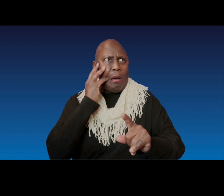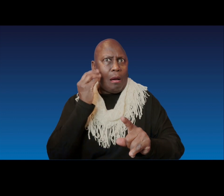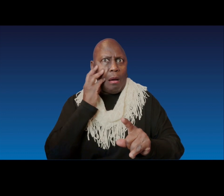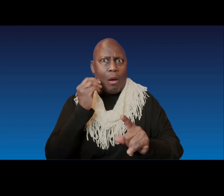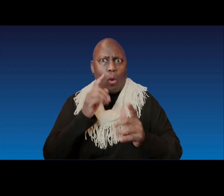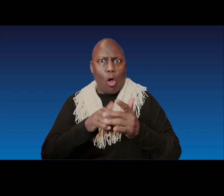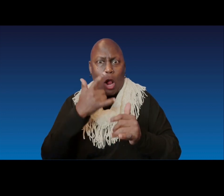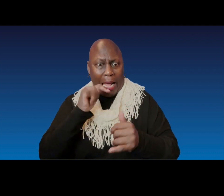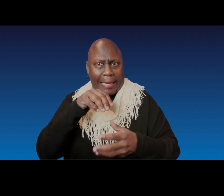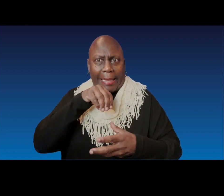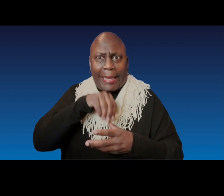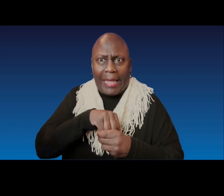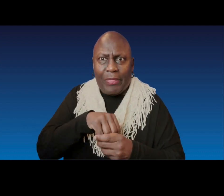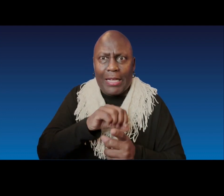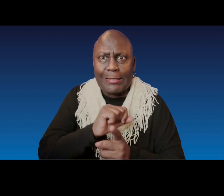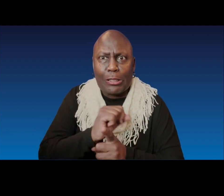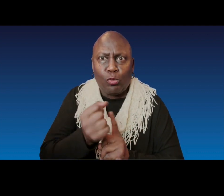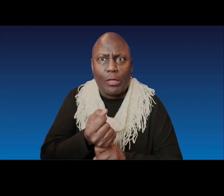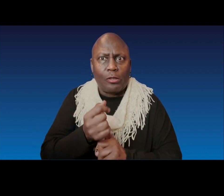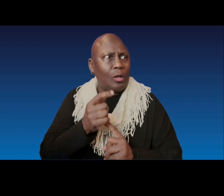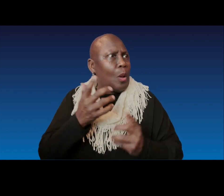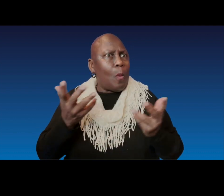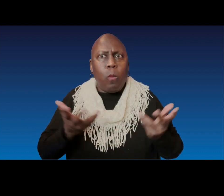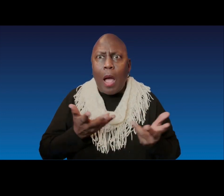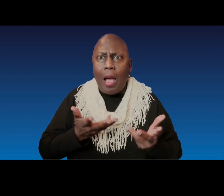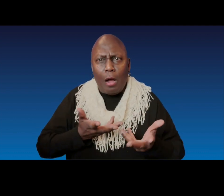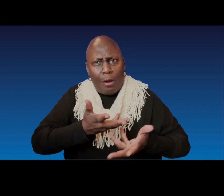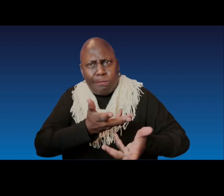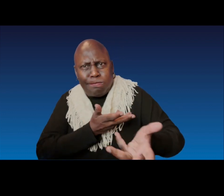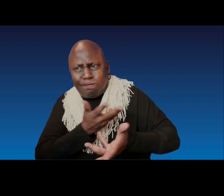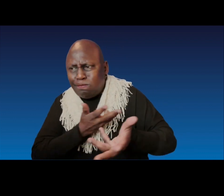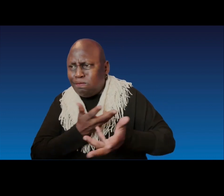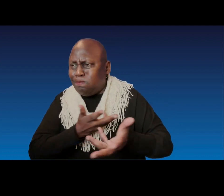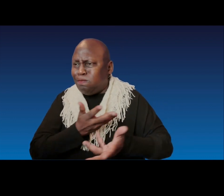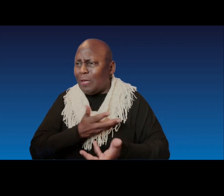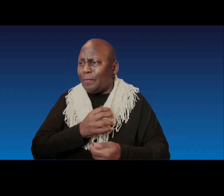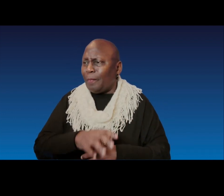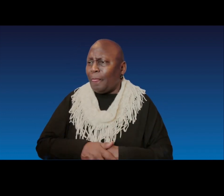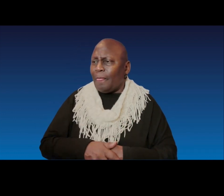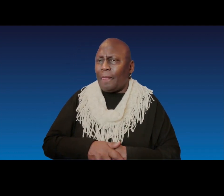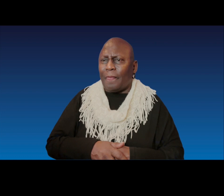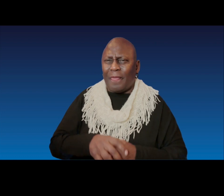Learners then experience the real life aspects of those situations through these interactions.